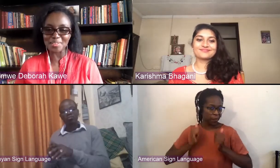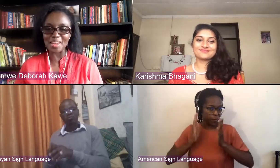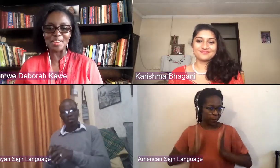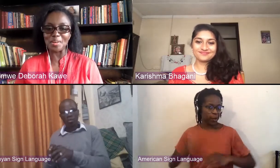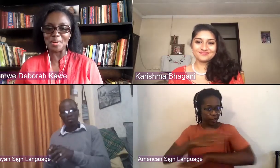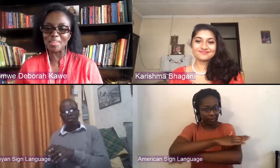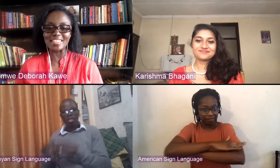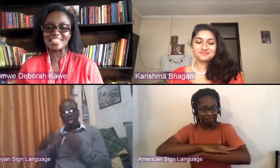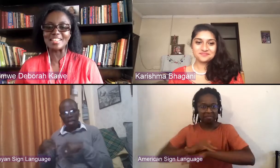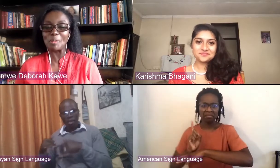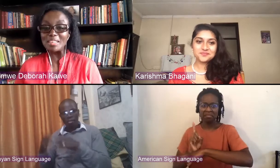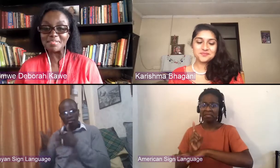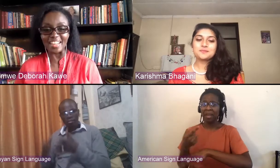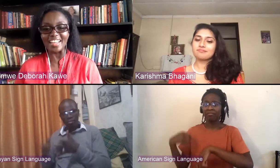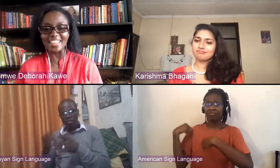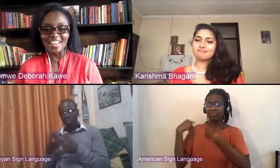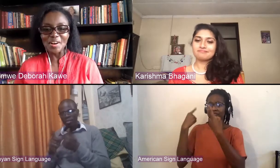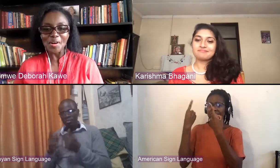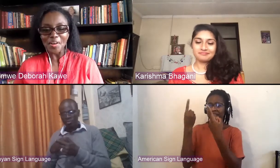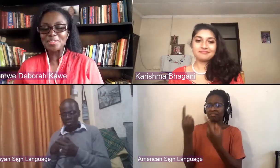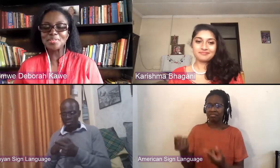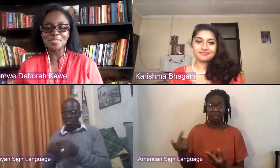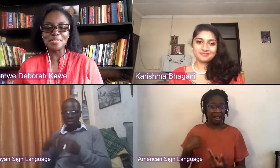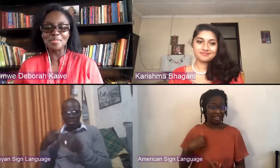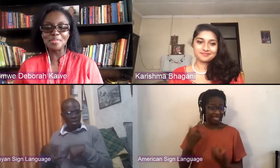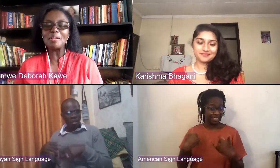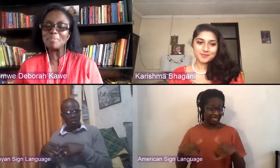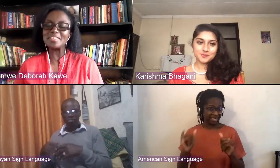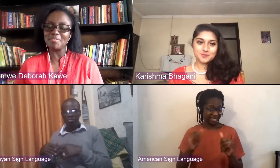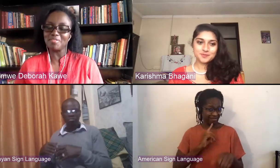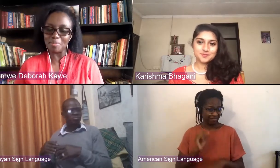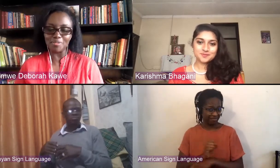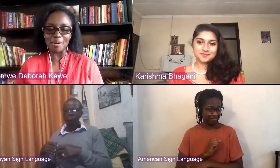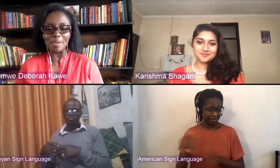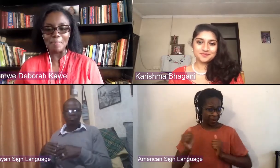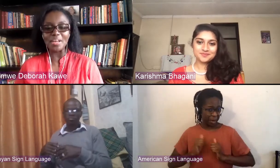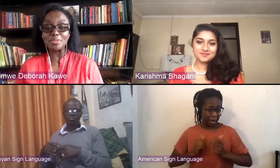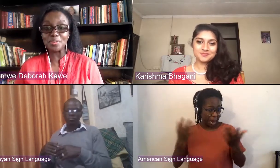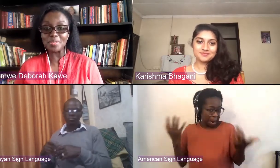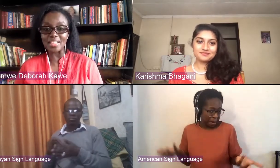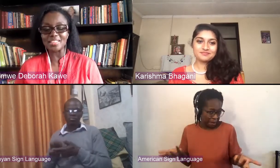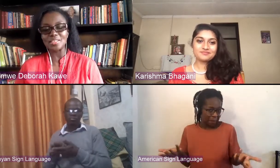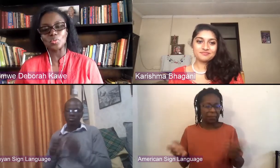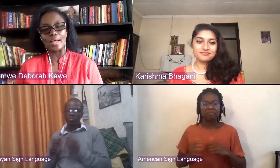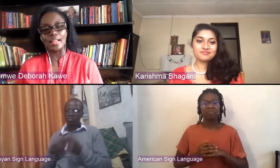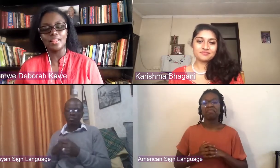So I don't know whether I still qualify to call myself a performer, but I do that as well.